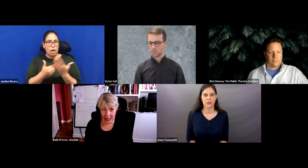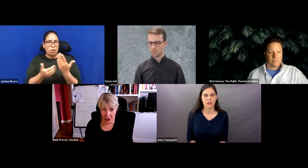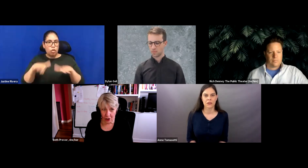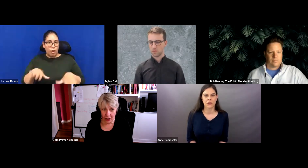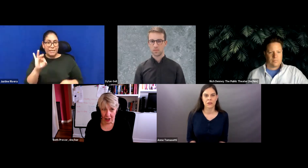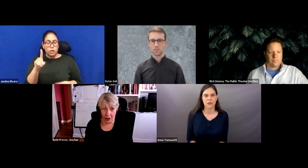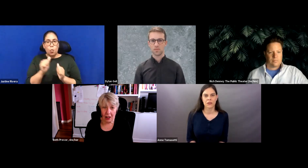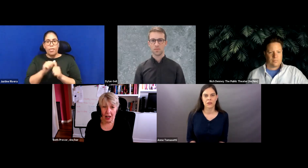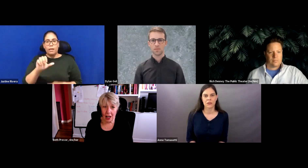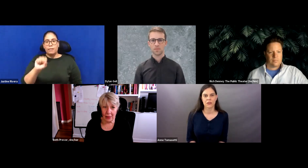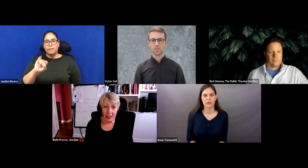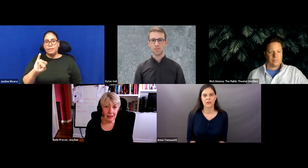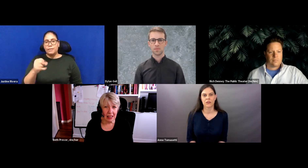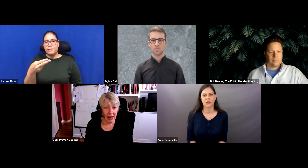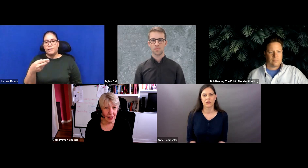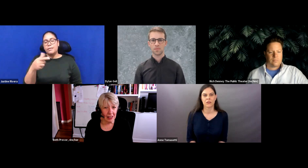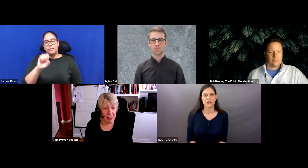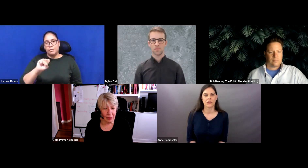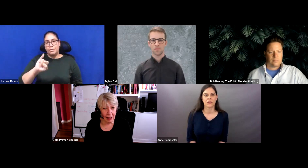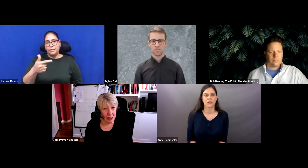Signature Theatre. And it's, I think it's going to be out in